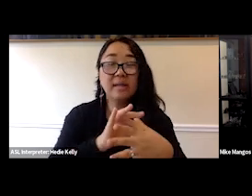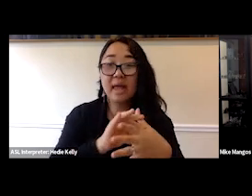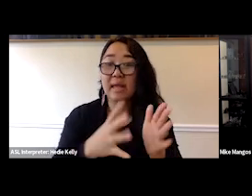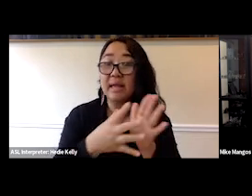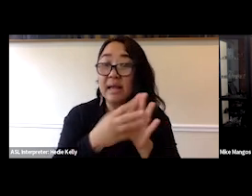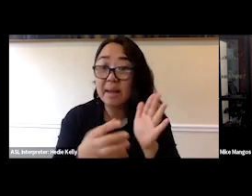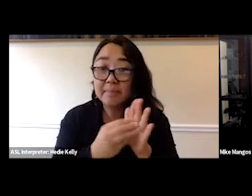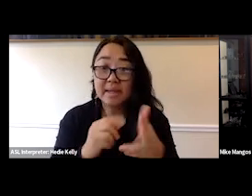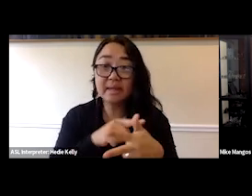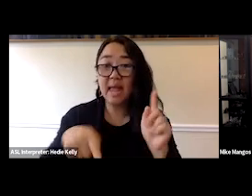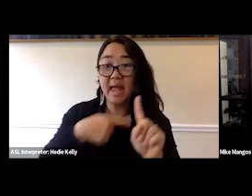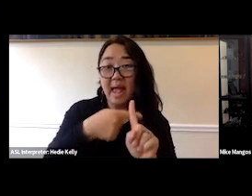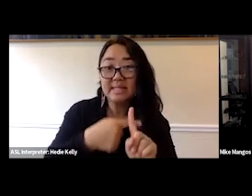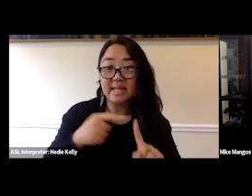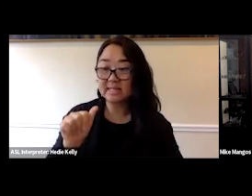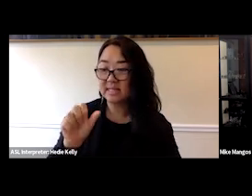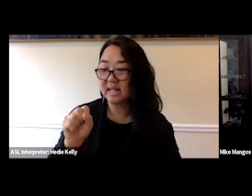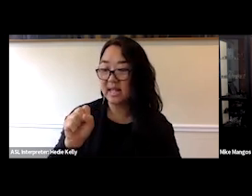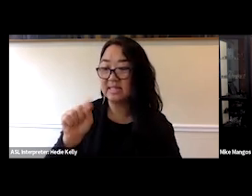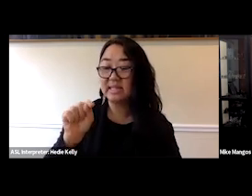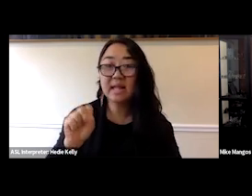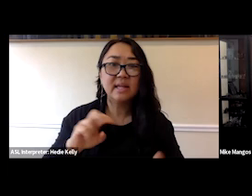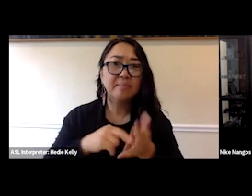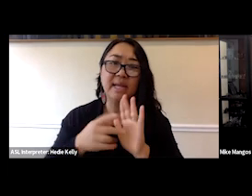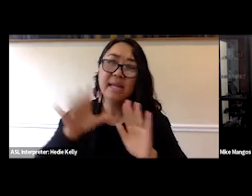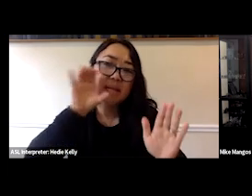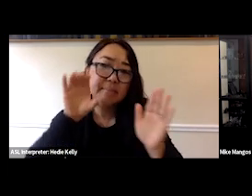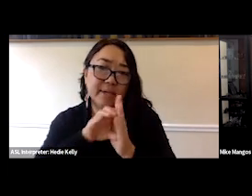And when we talk about assets, we generally mean images, videos,